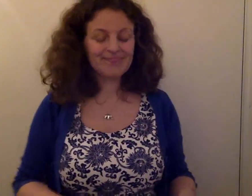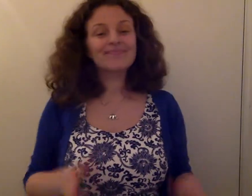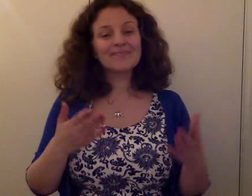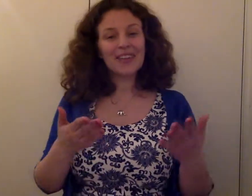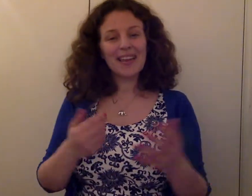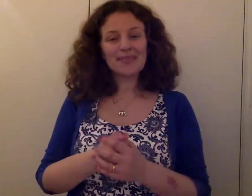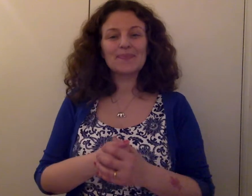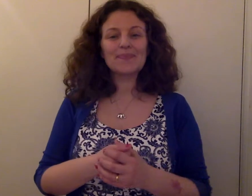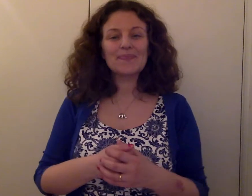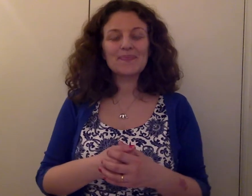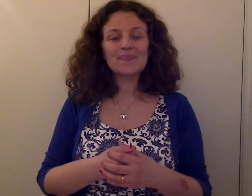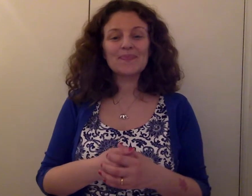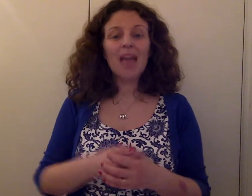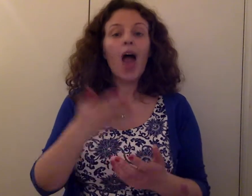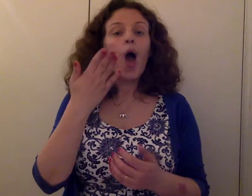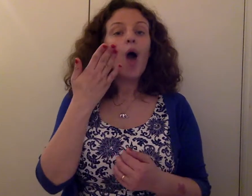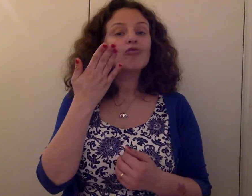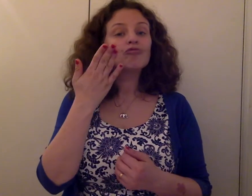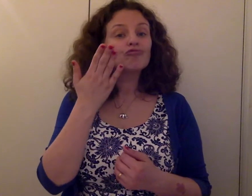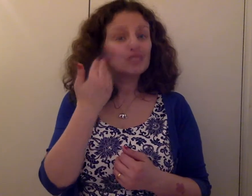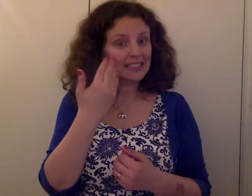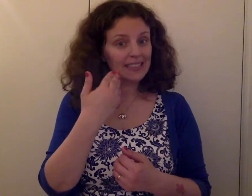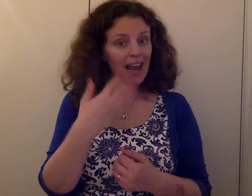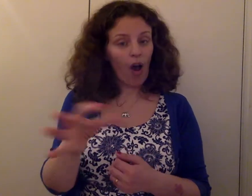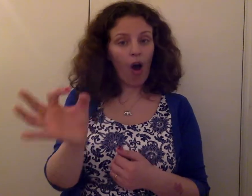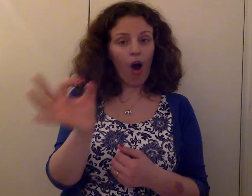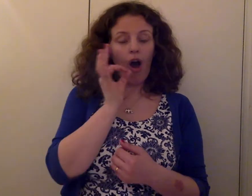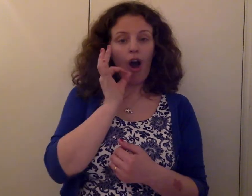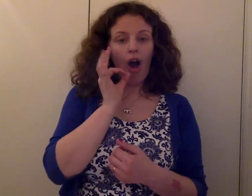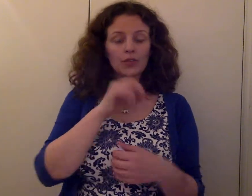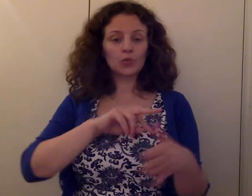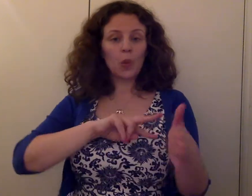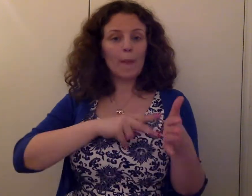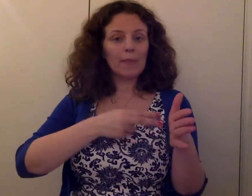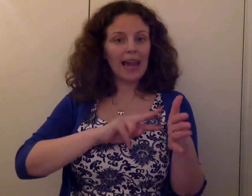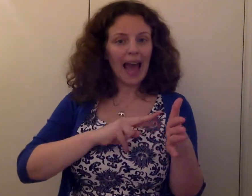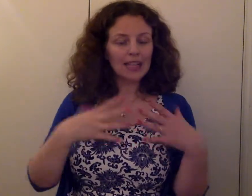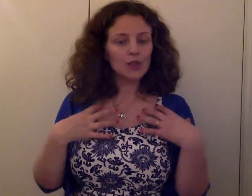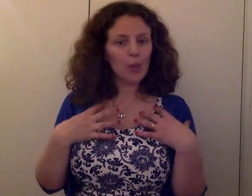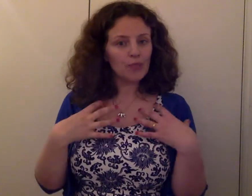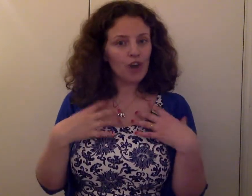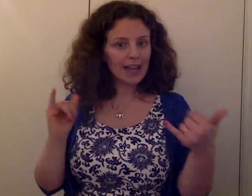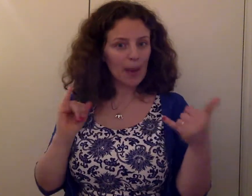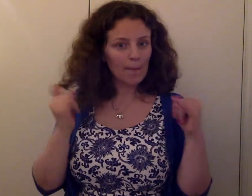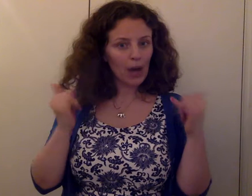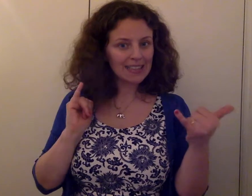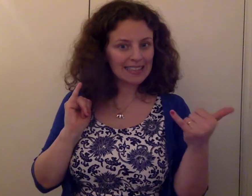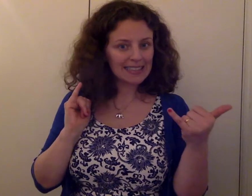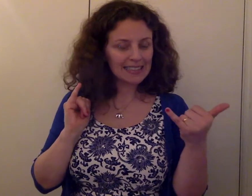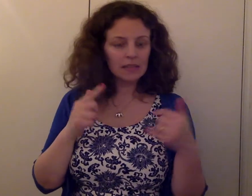Recently asked plan surprise party.